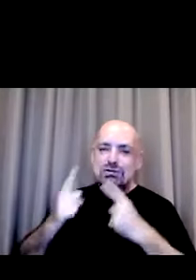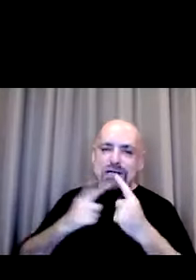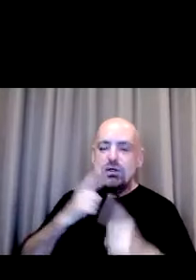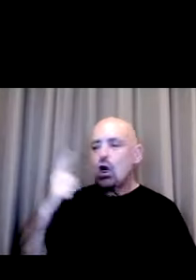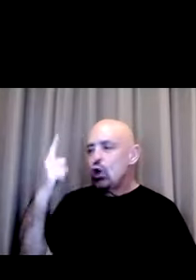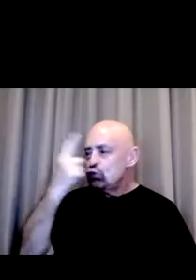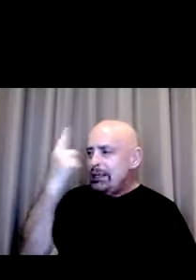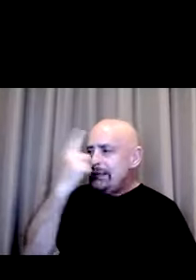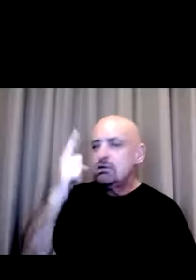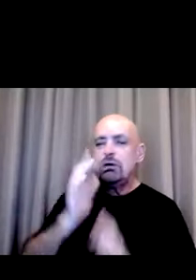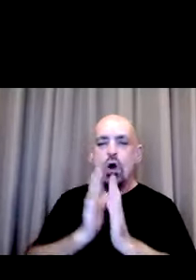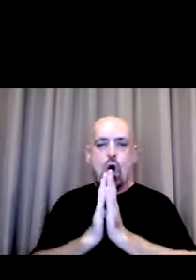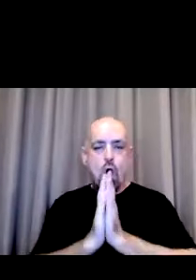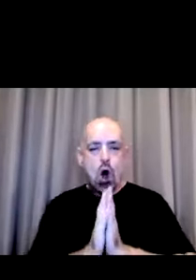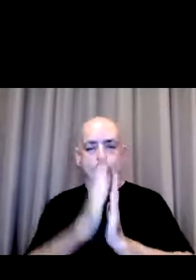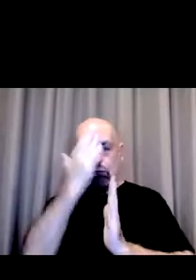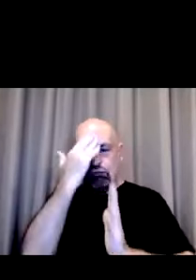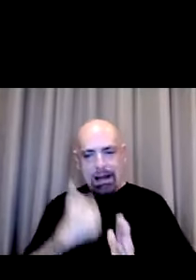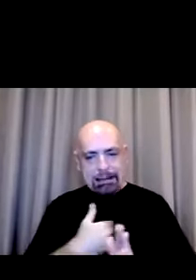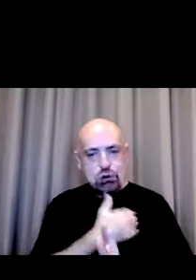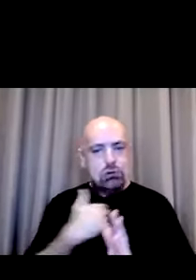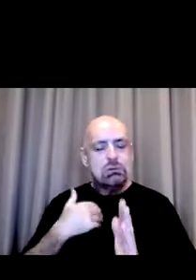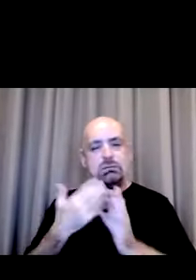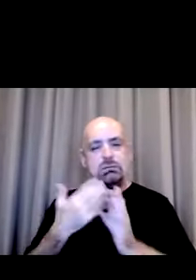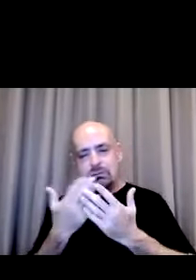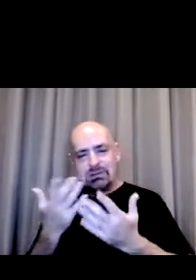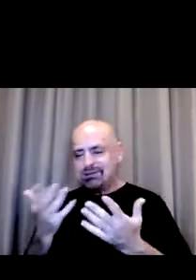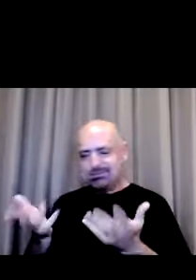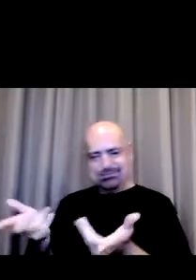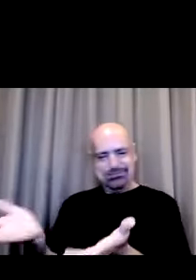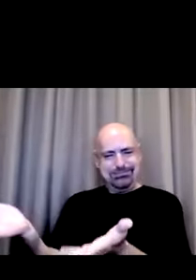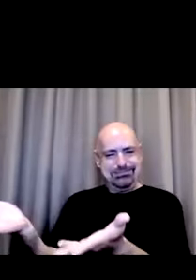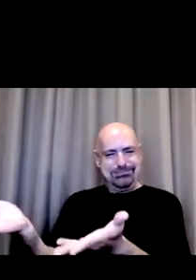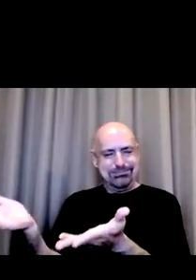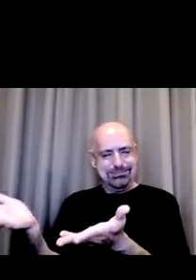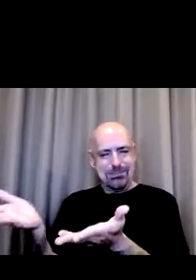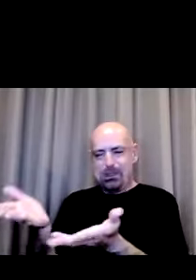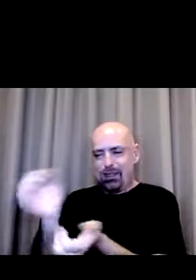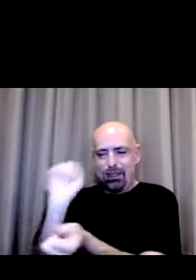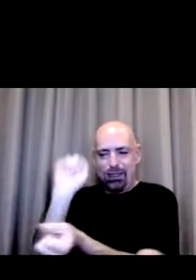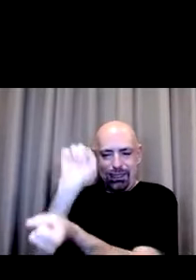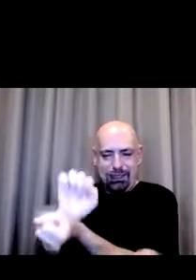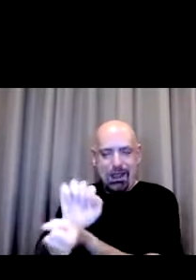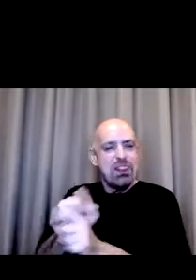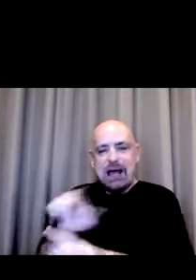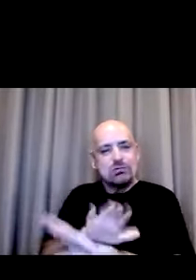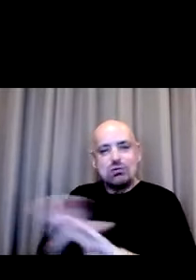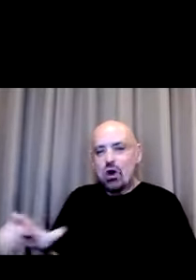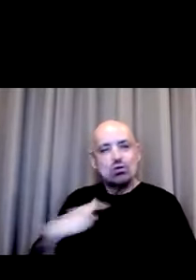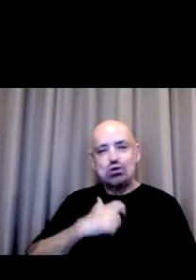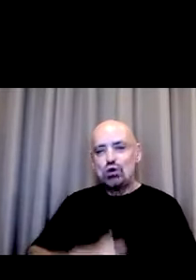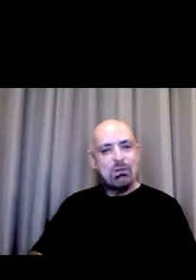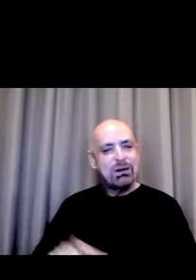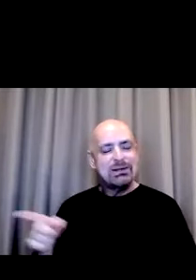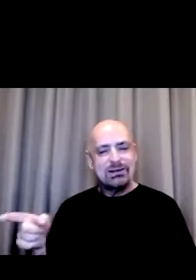in a book the first book I mentioned, a vindication of the life onf men